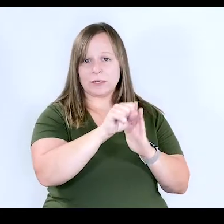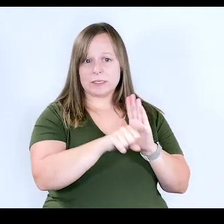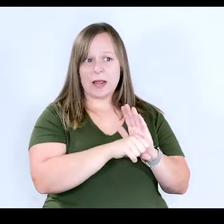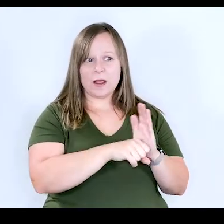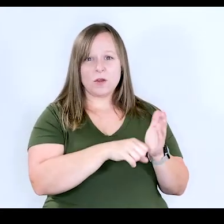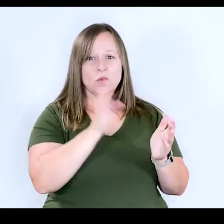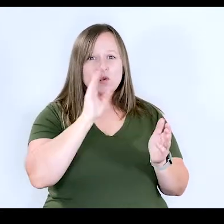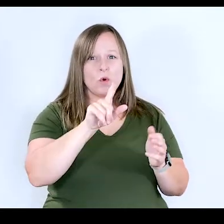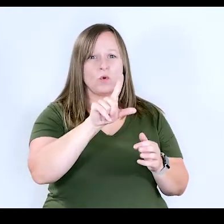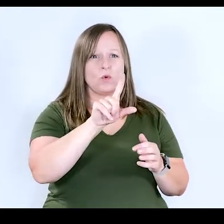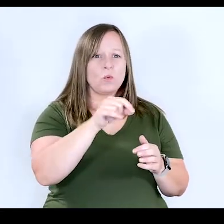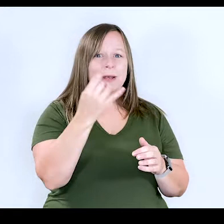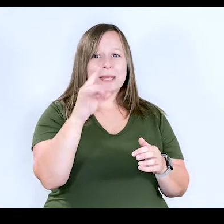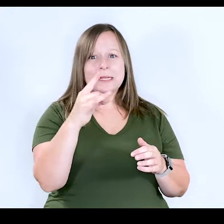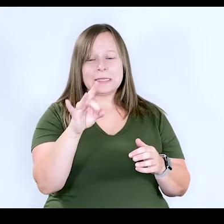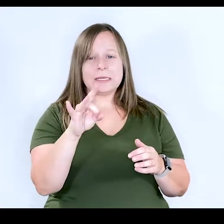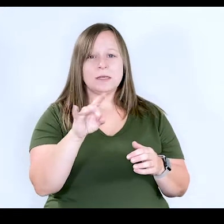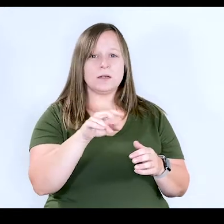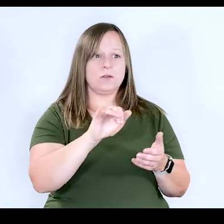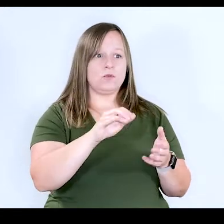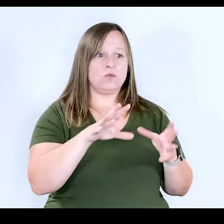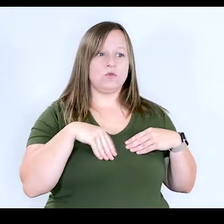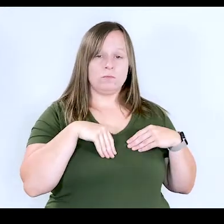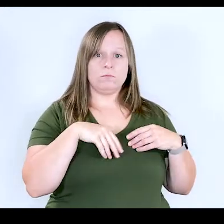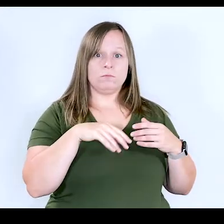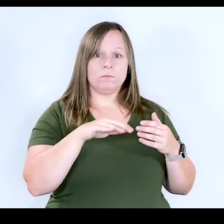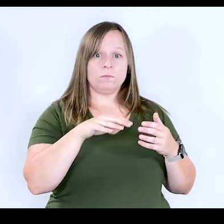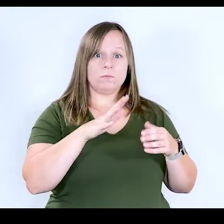And you know, in 2018, New York adopted early voting, which